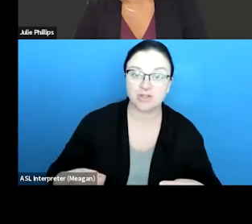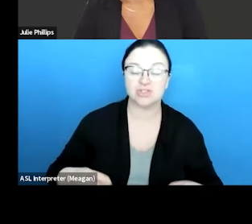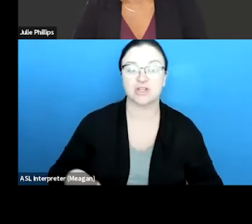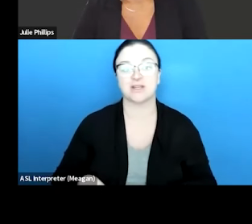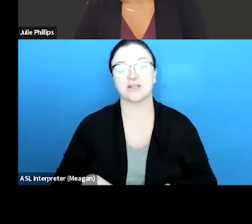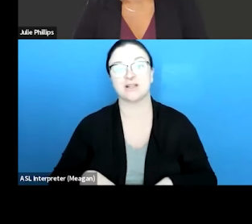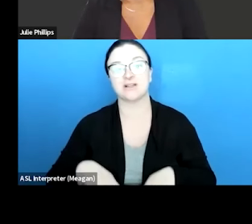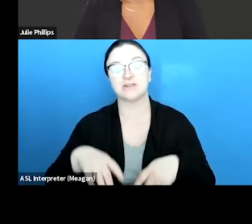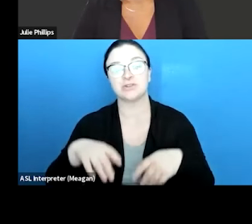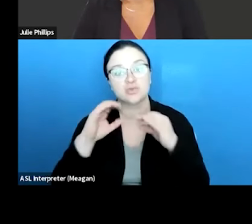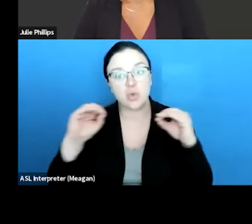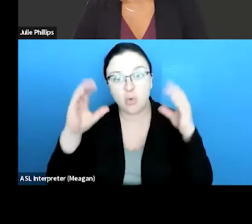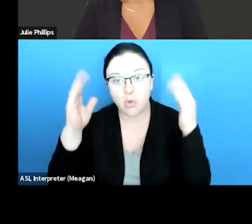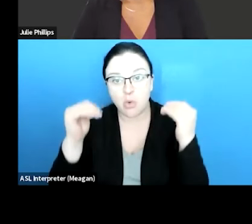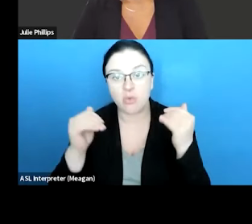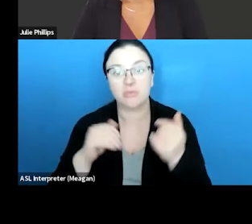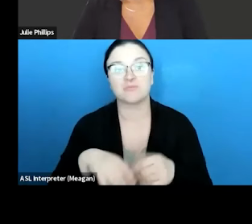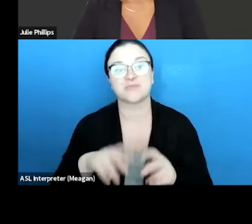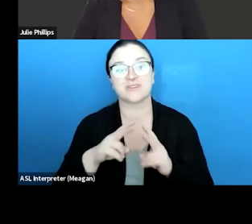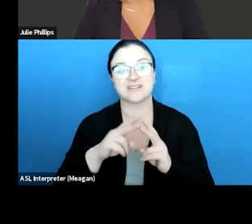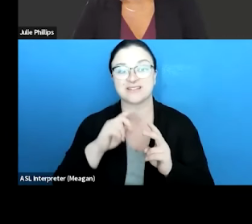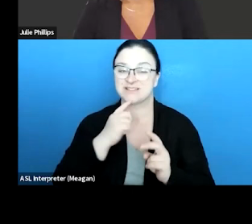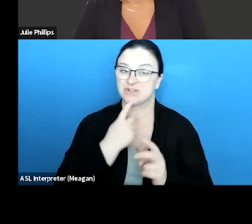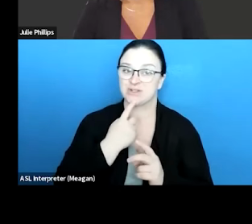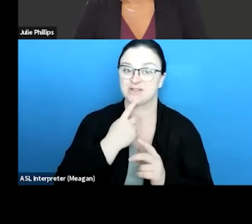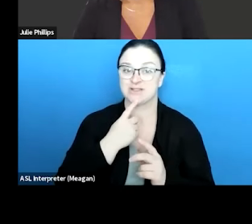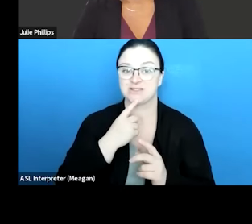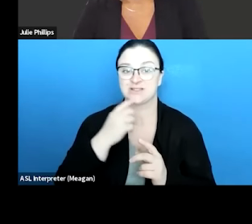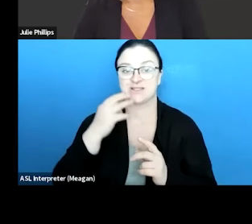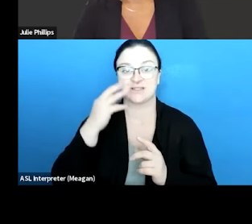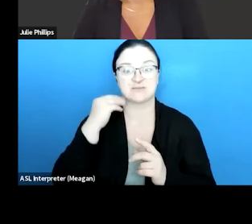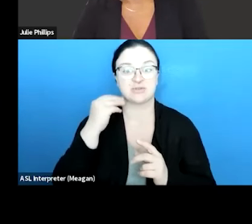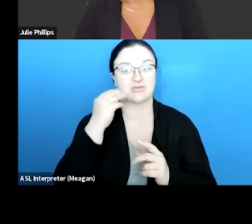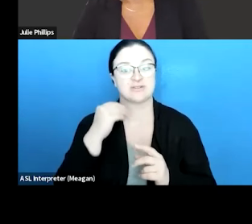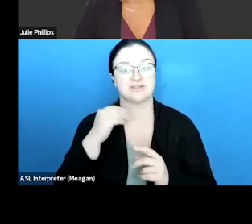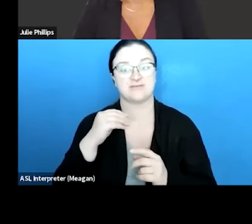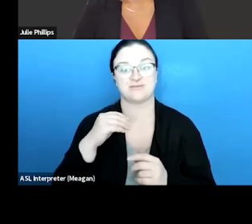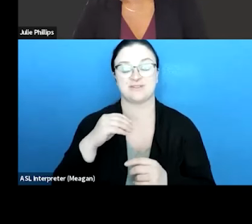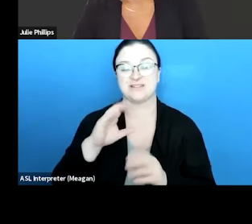symptoms of severe psychosis or mania. But again, there's confidence that that person